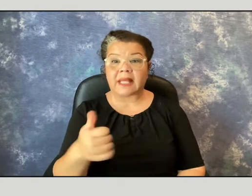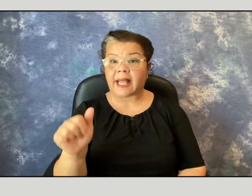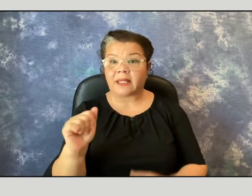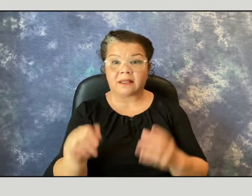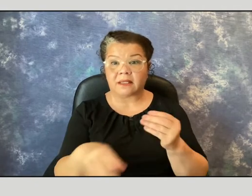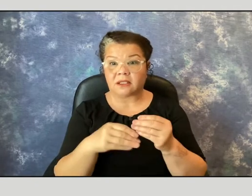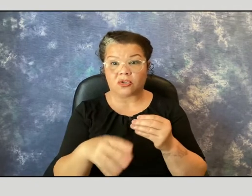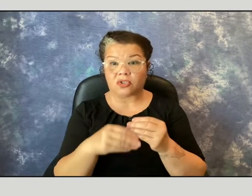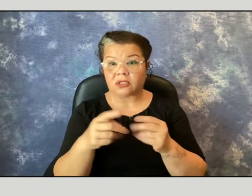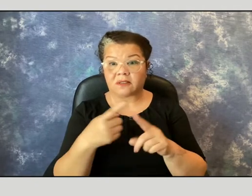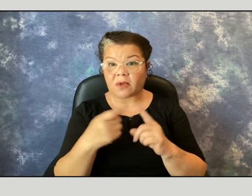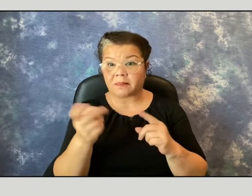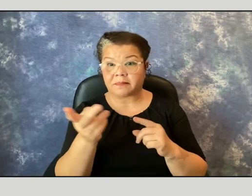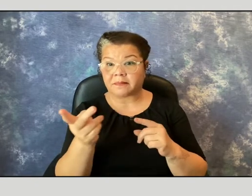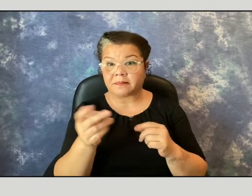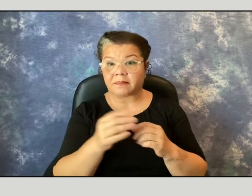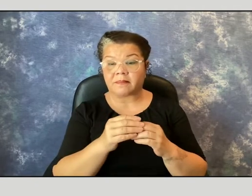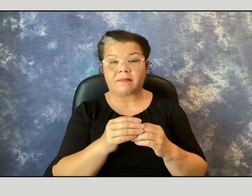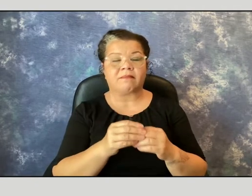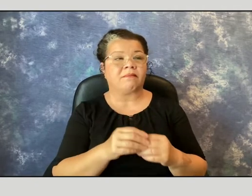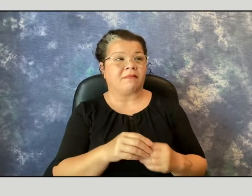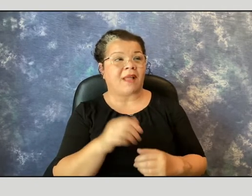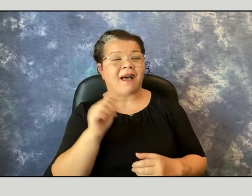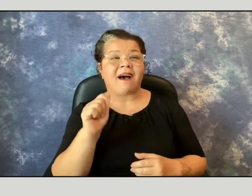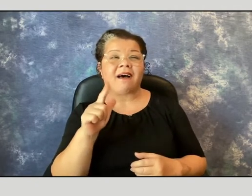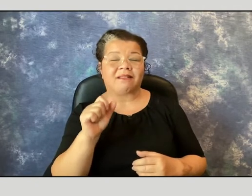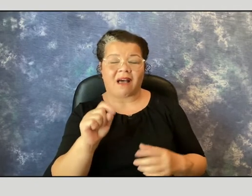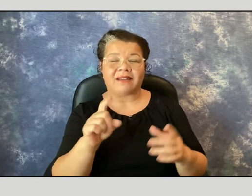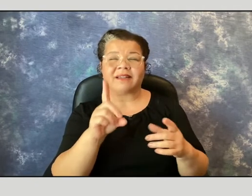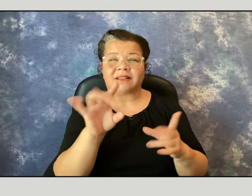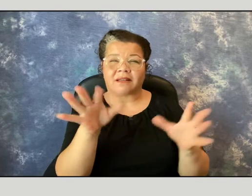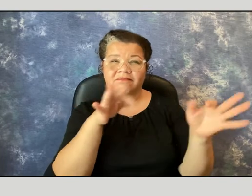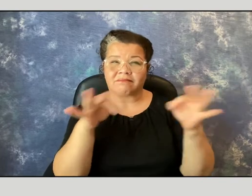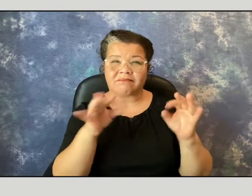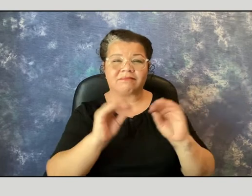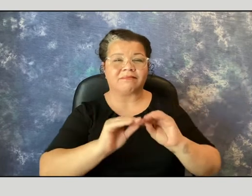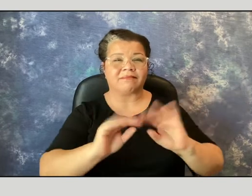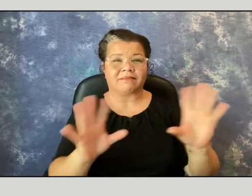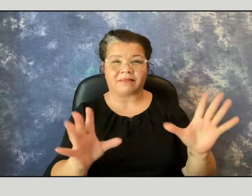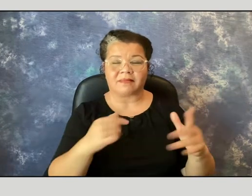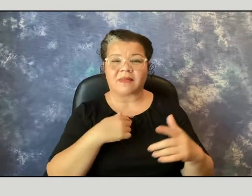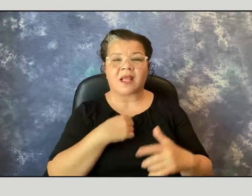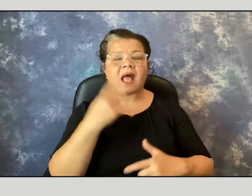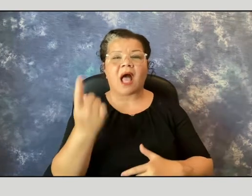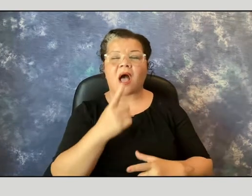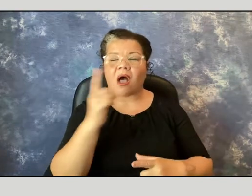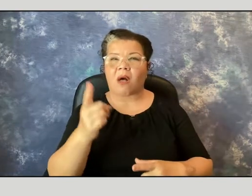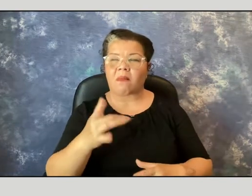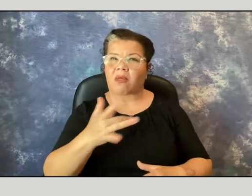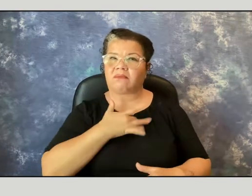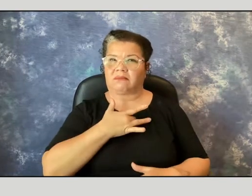I think Alana did a beautiful job there, and I think, I'm always struck by the fact that the Puerto Rican labor department